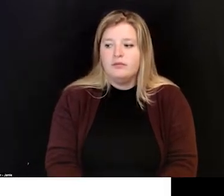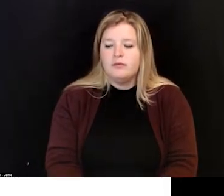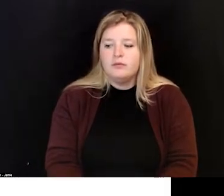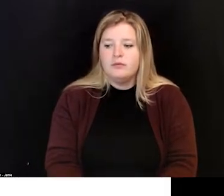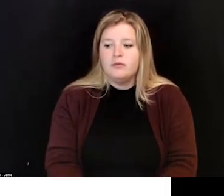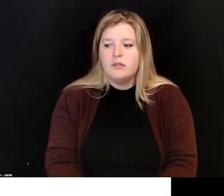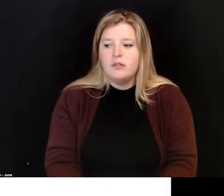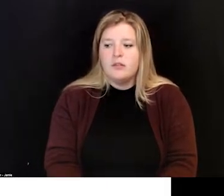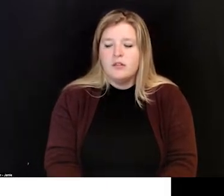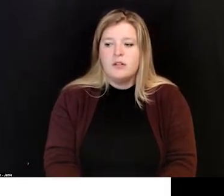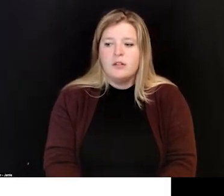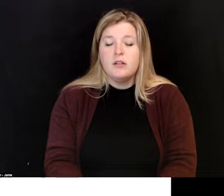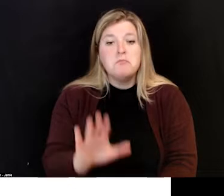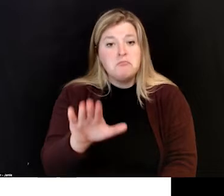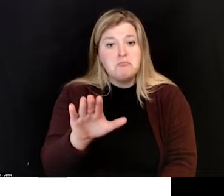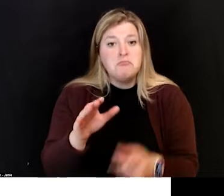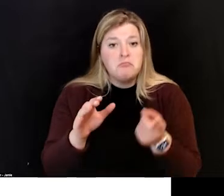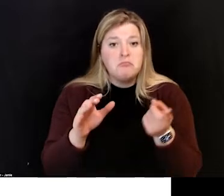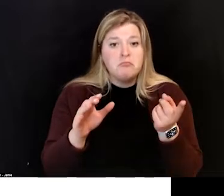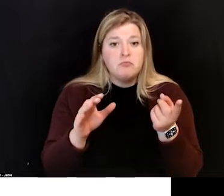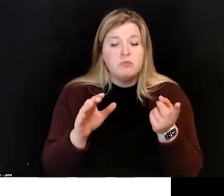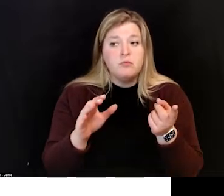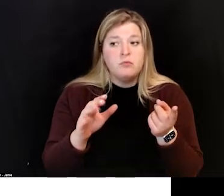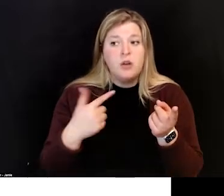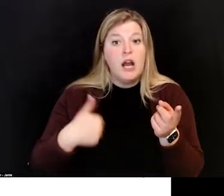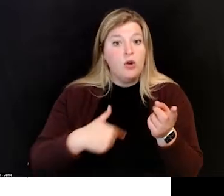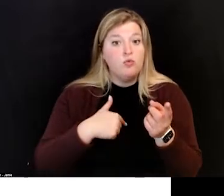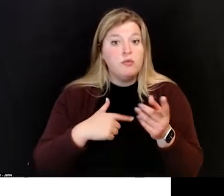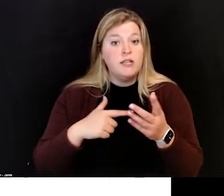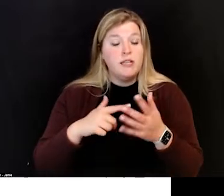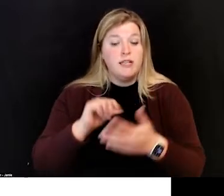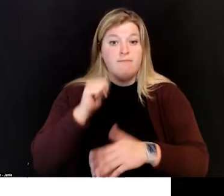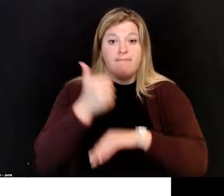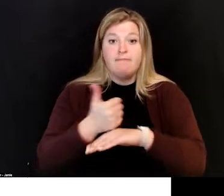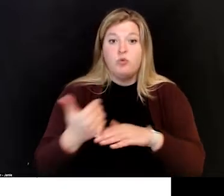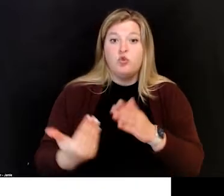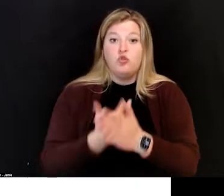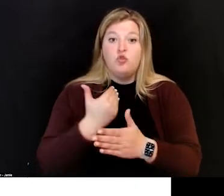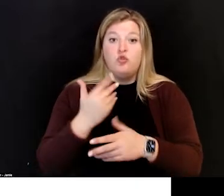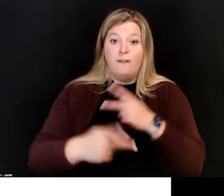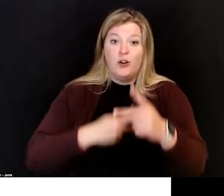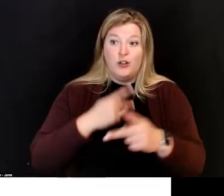you'll see probably that as we have created new versions, the standards are getting a little longer,